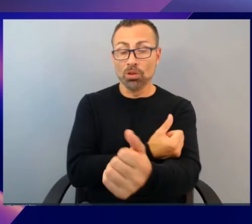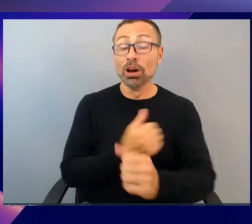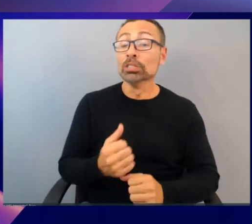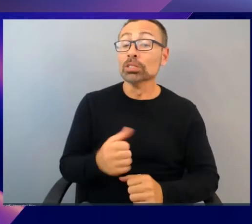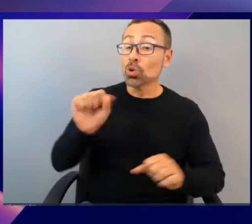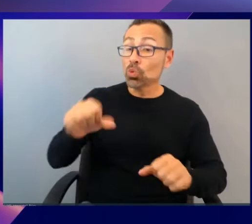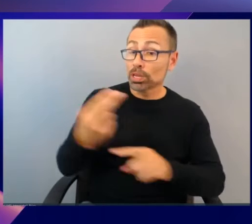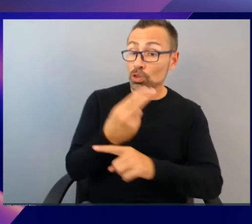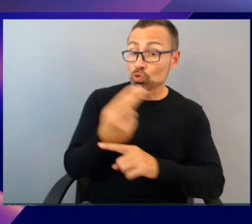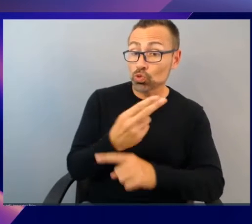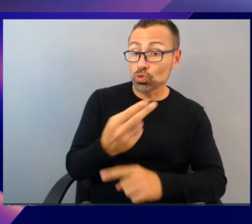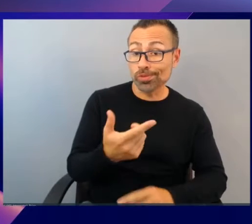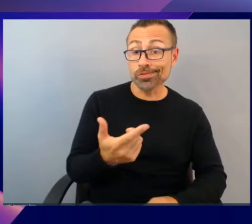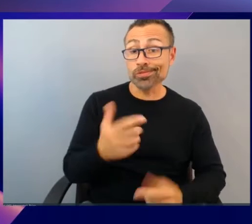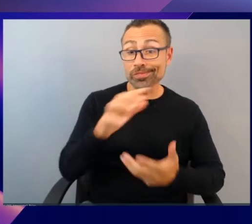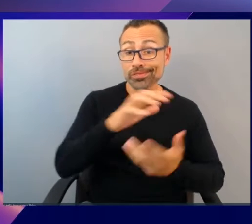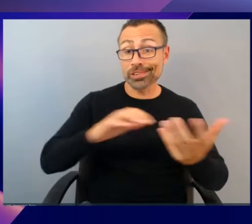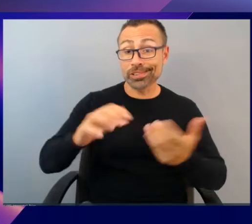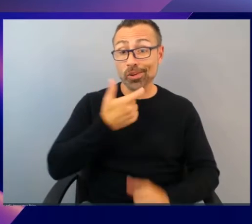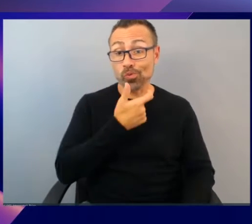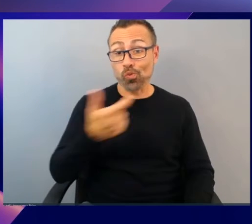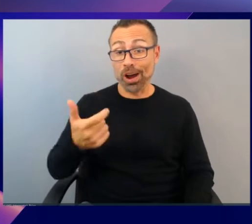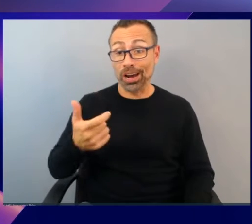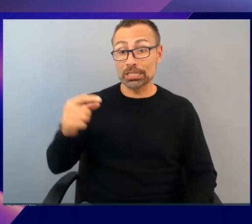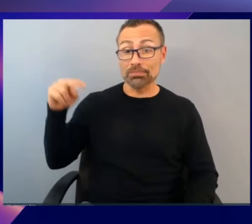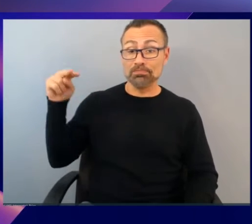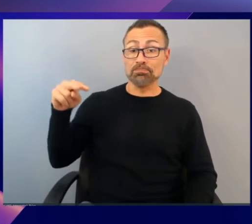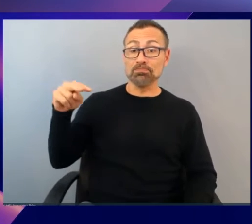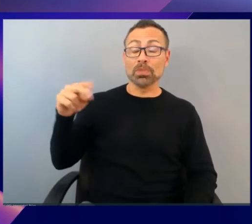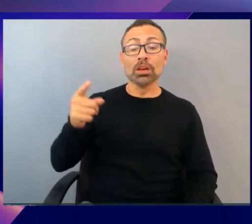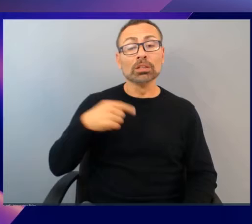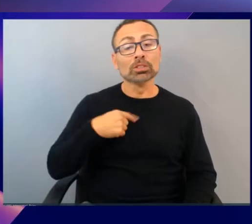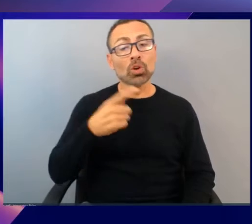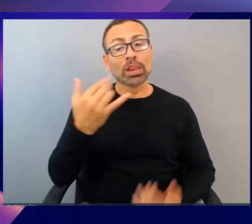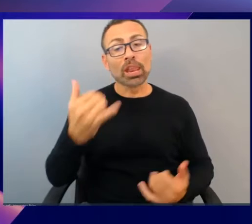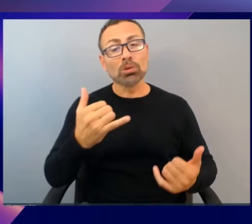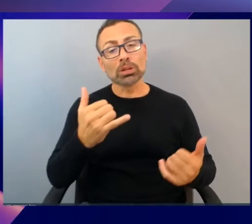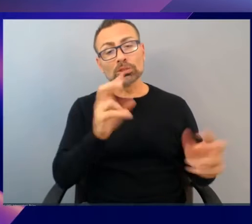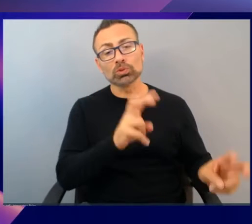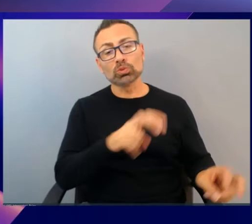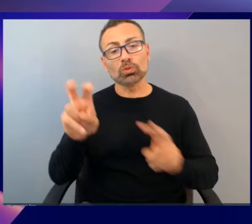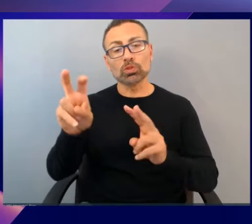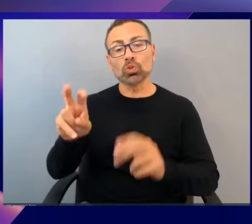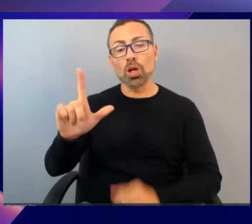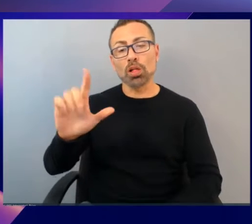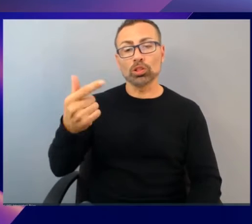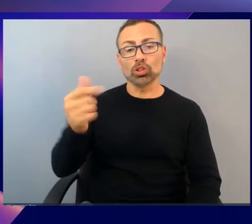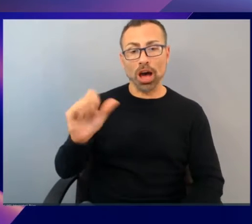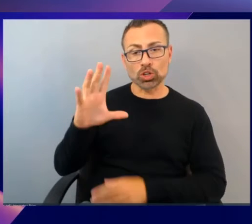So I'm gonna do that right now. If we go over to CloudWatch logs and then insights,